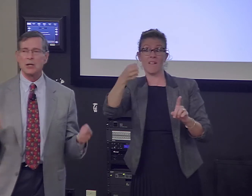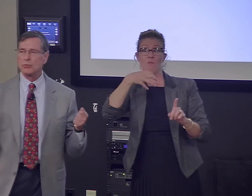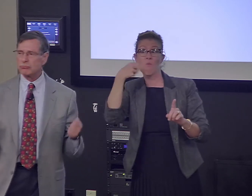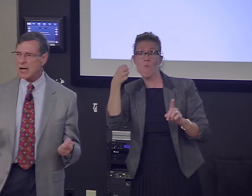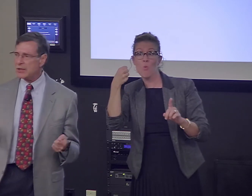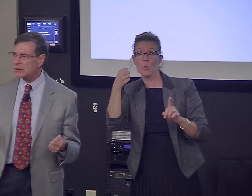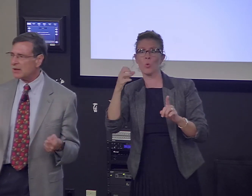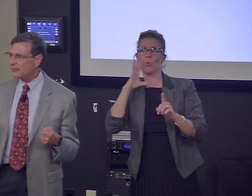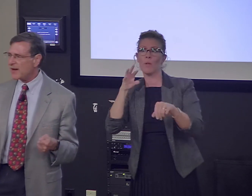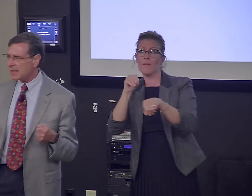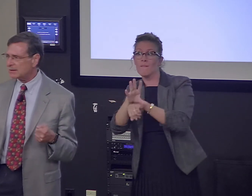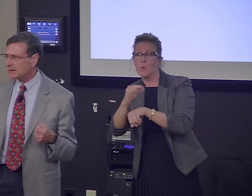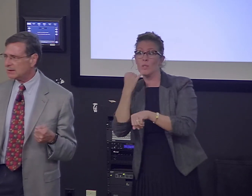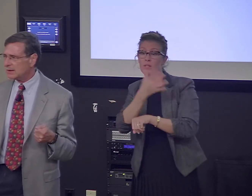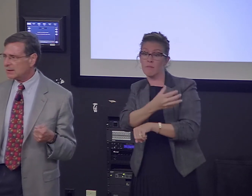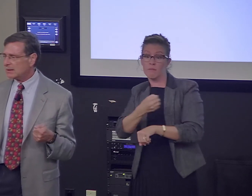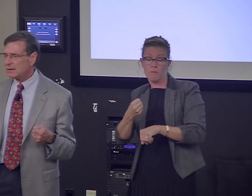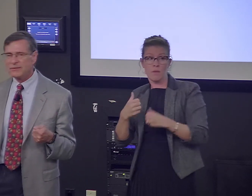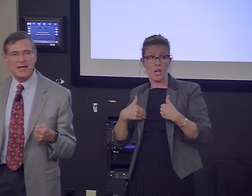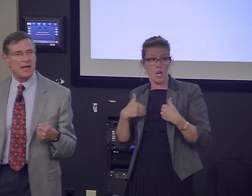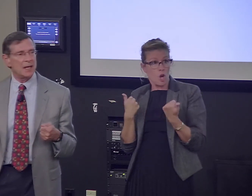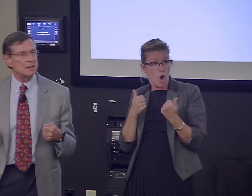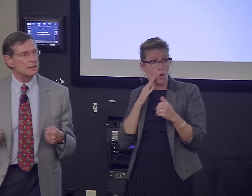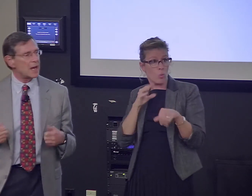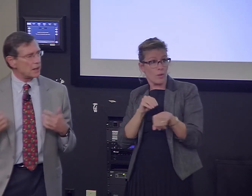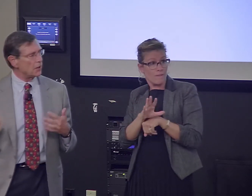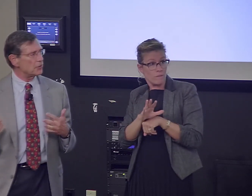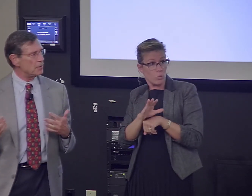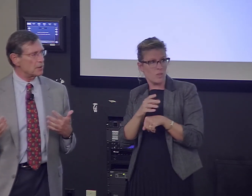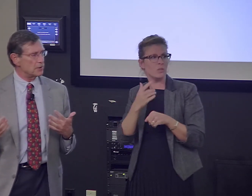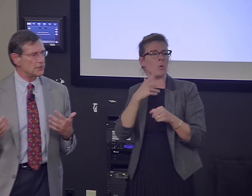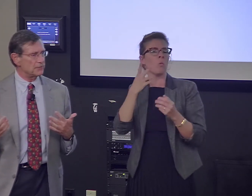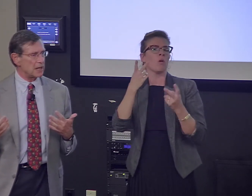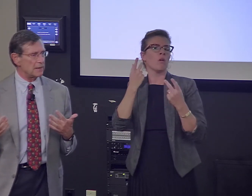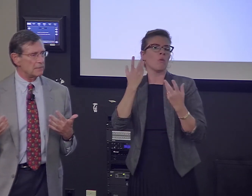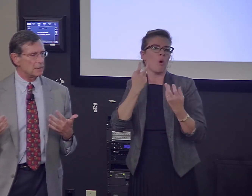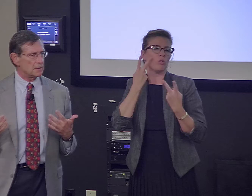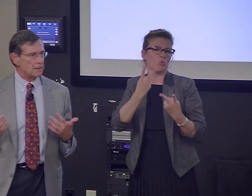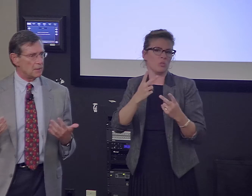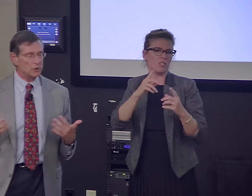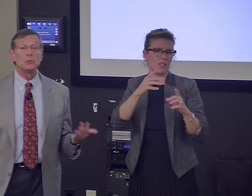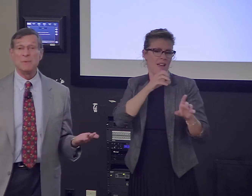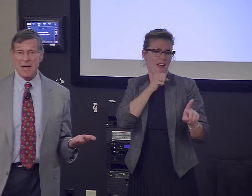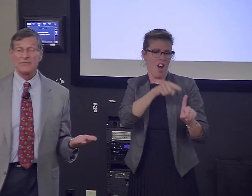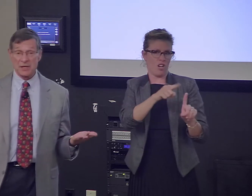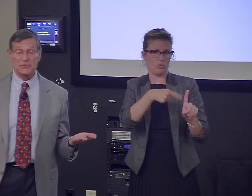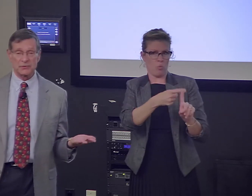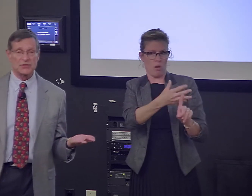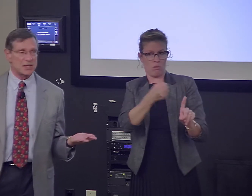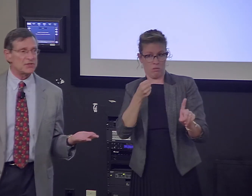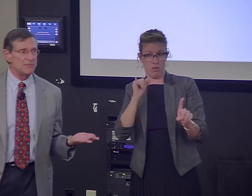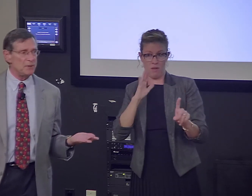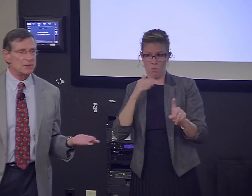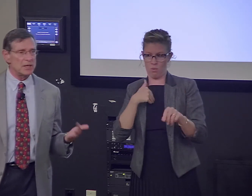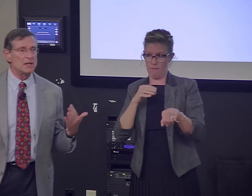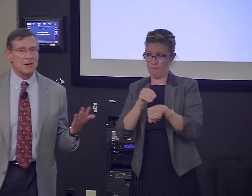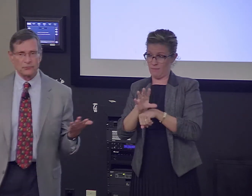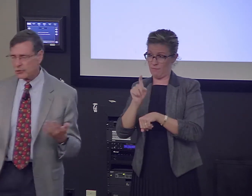a greater effect than at other periods of time. Which would be evidence of a sensitive period